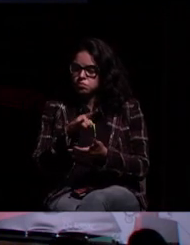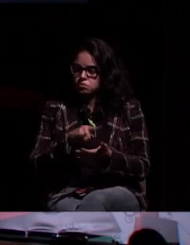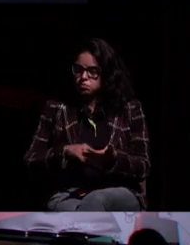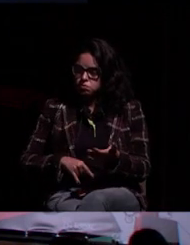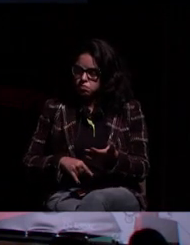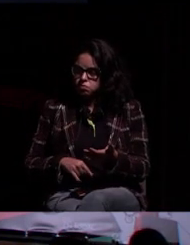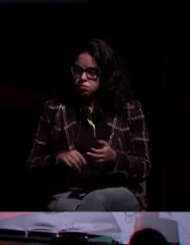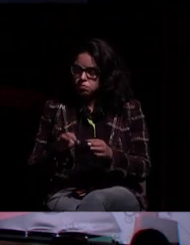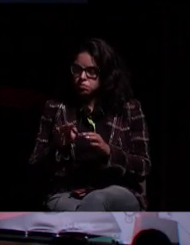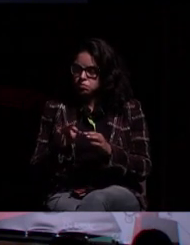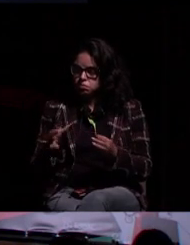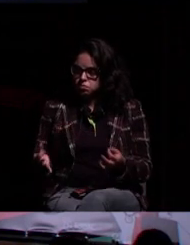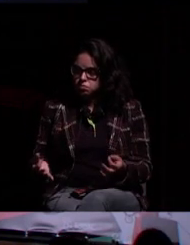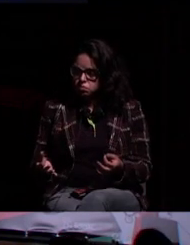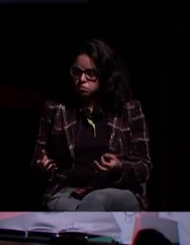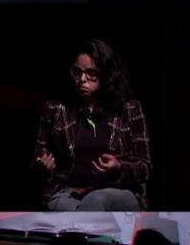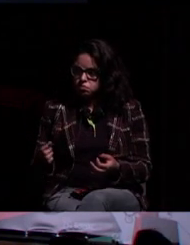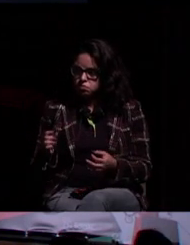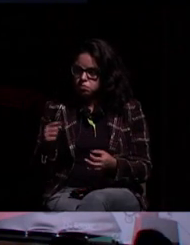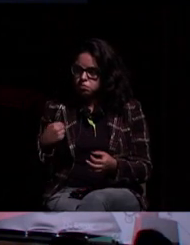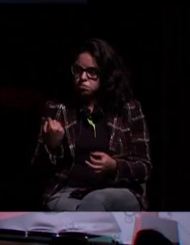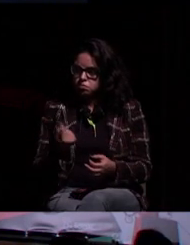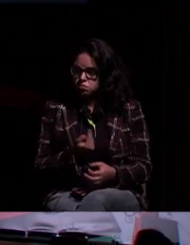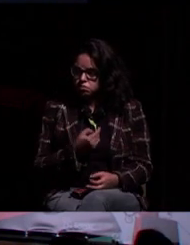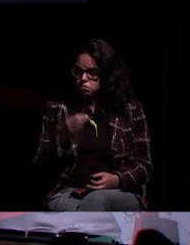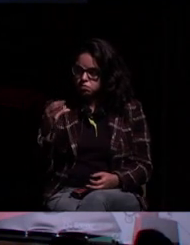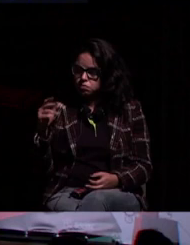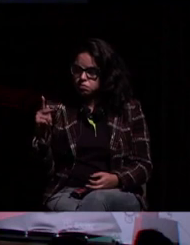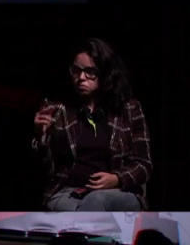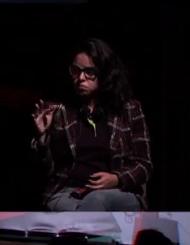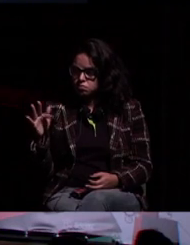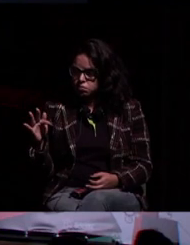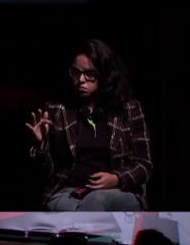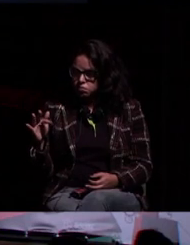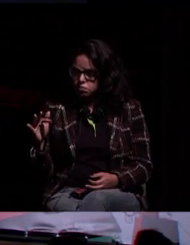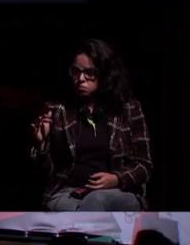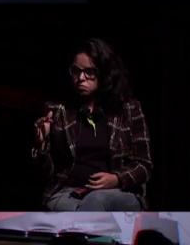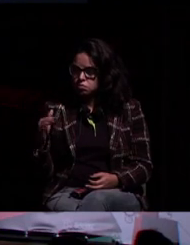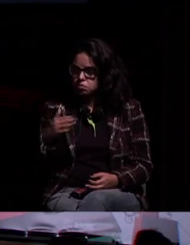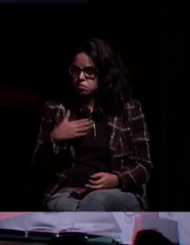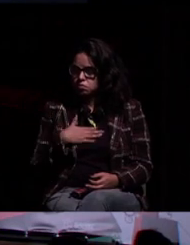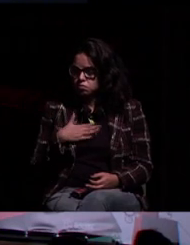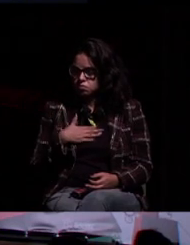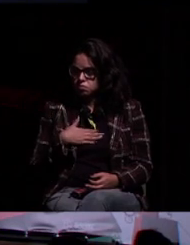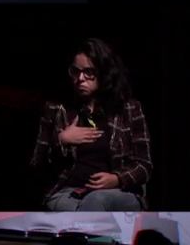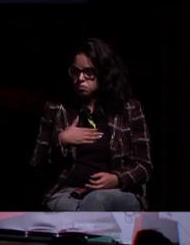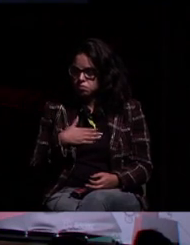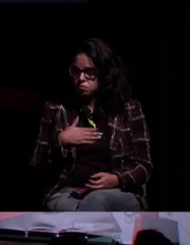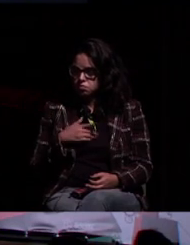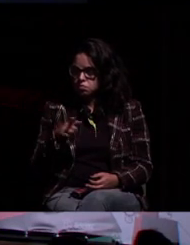a simple one like our Brazilian CPF, like in my case, which in Portugal is called